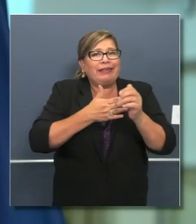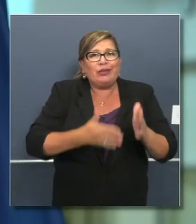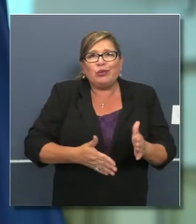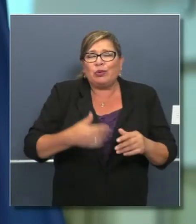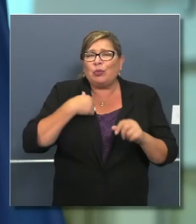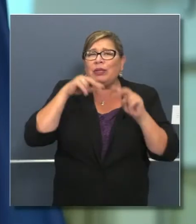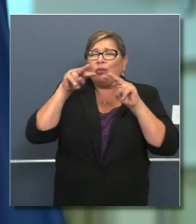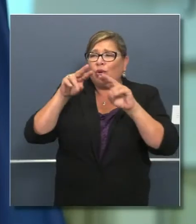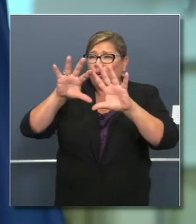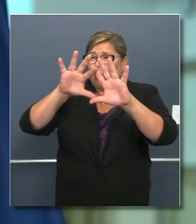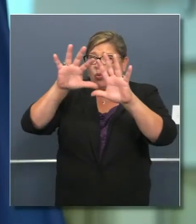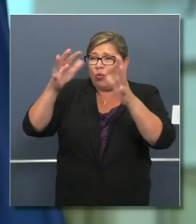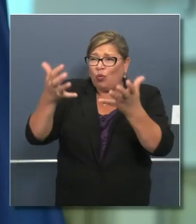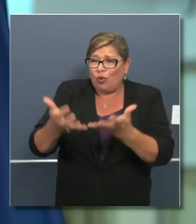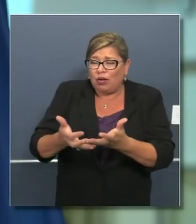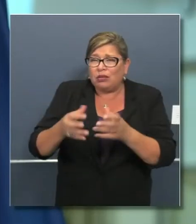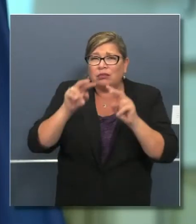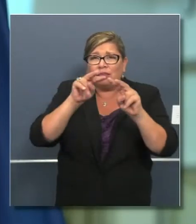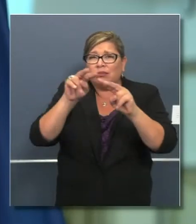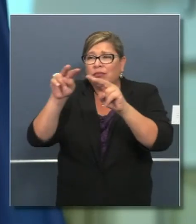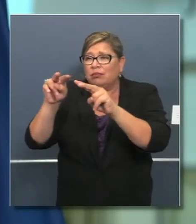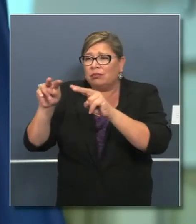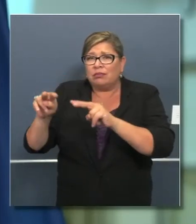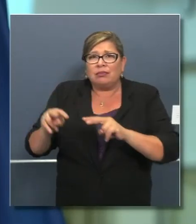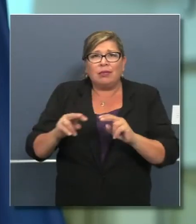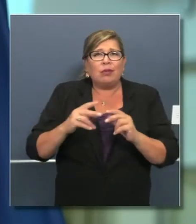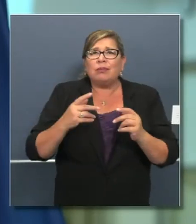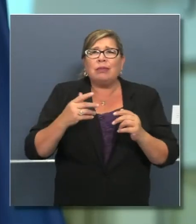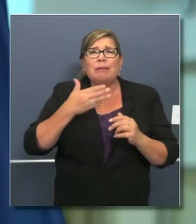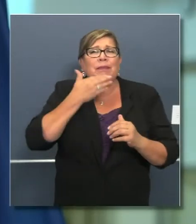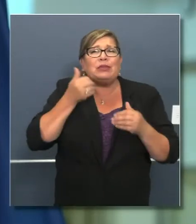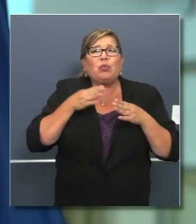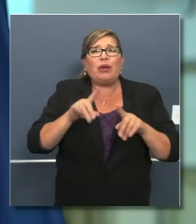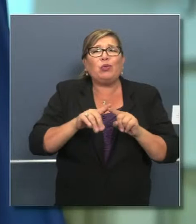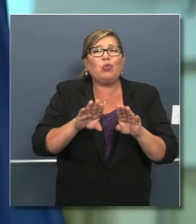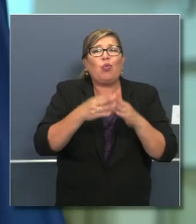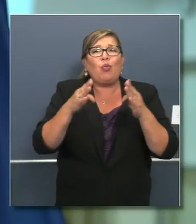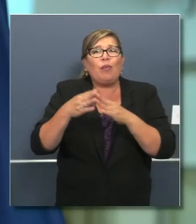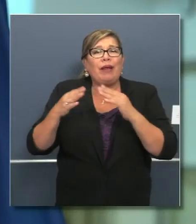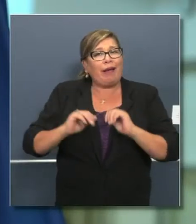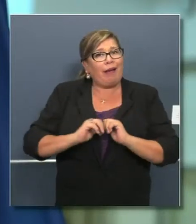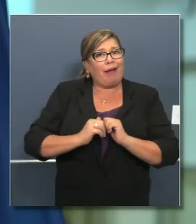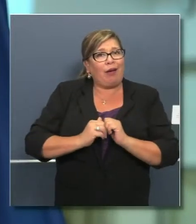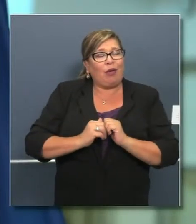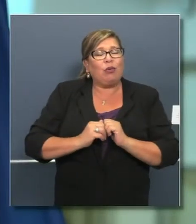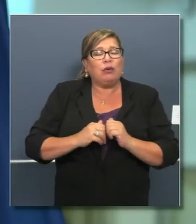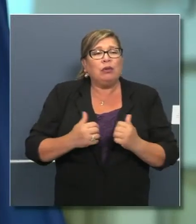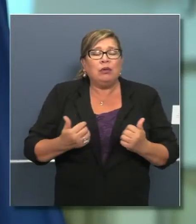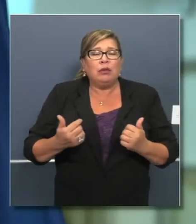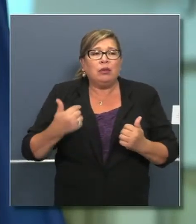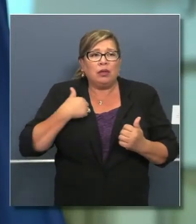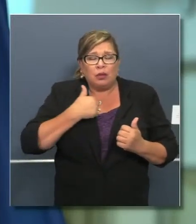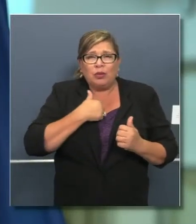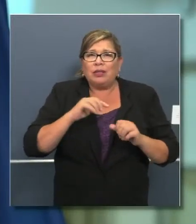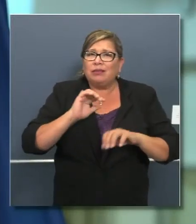look at safe ways to reopen our economy by sector we put all of those guidelines out the guidelines